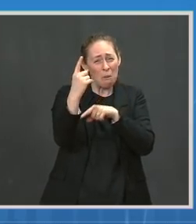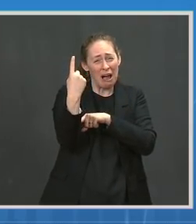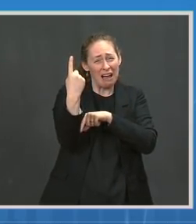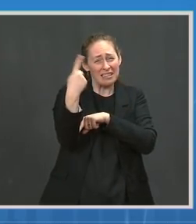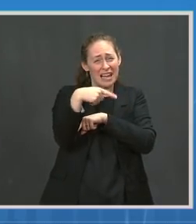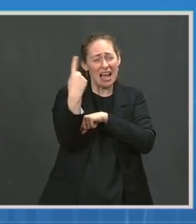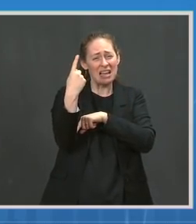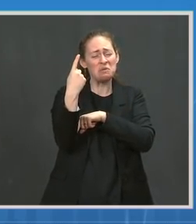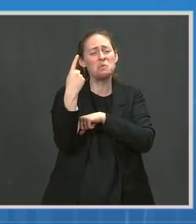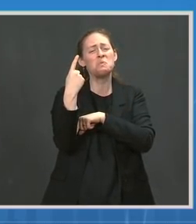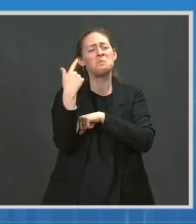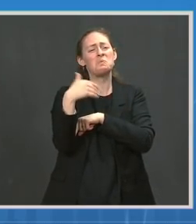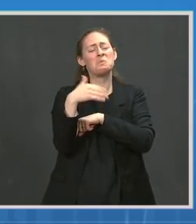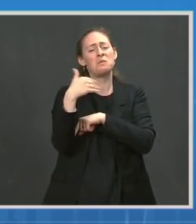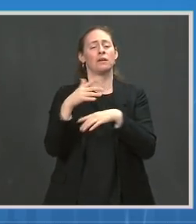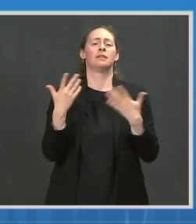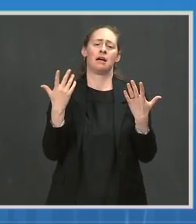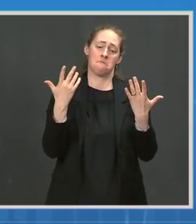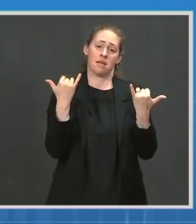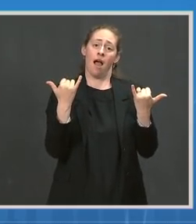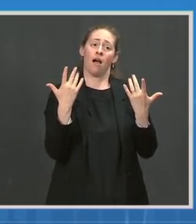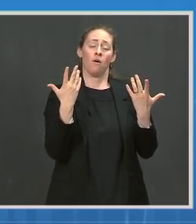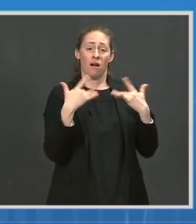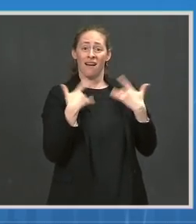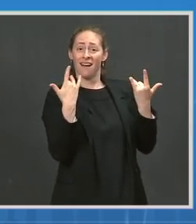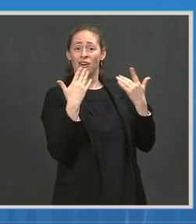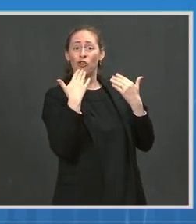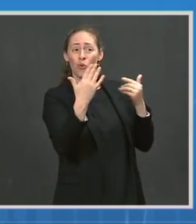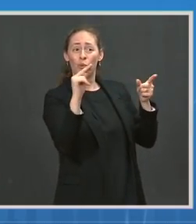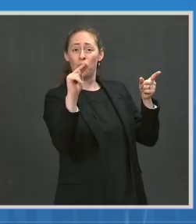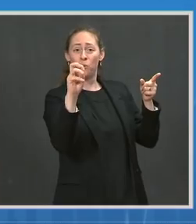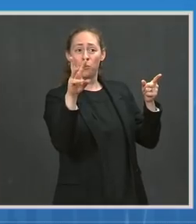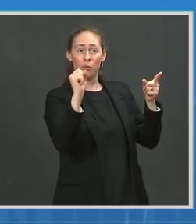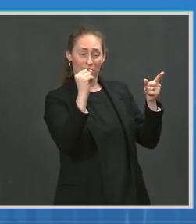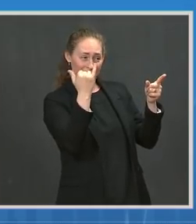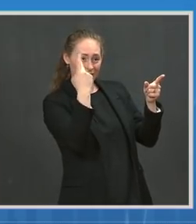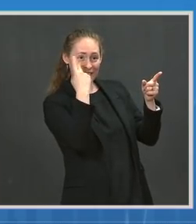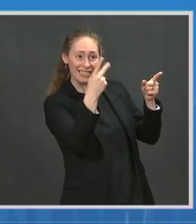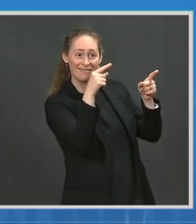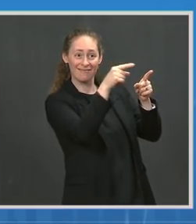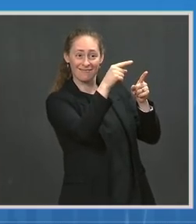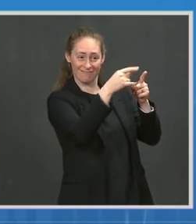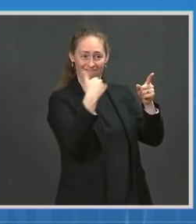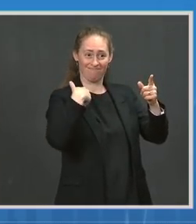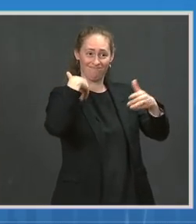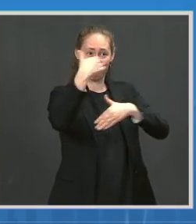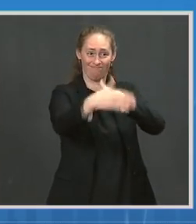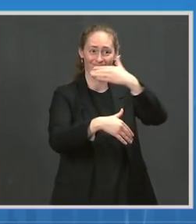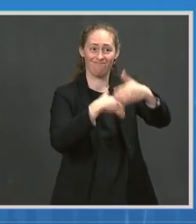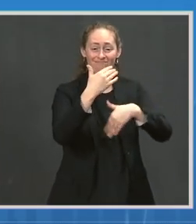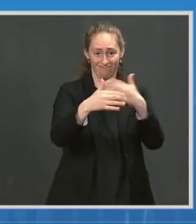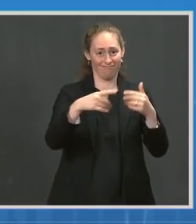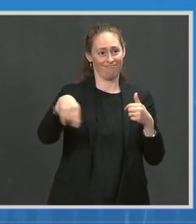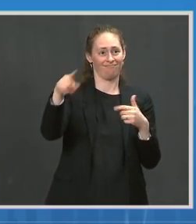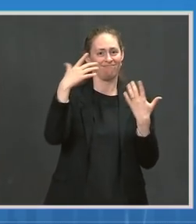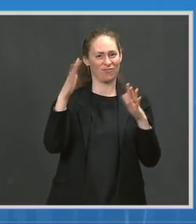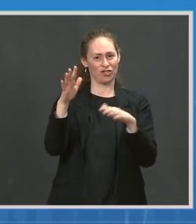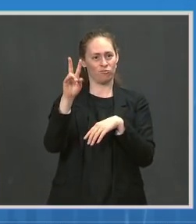so far we have administered 209 million vaccine doses, with an average daily administration